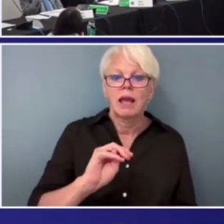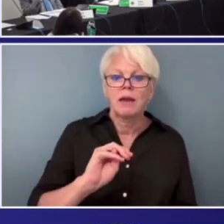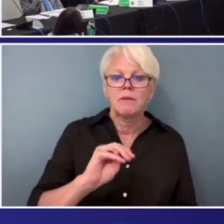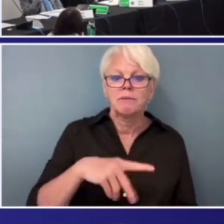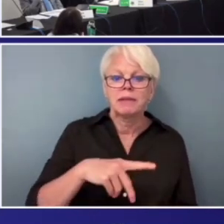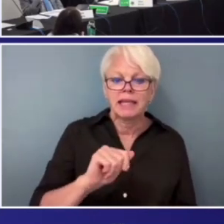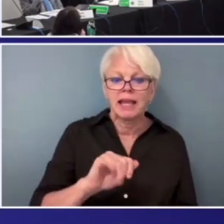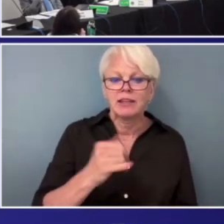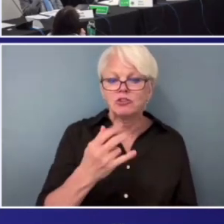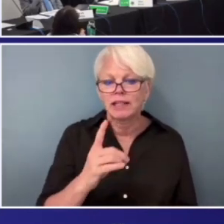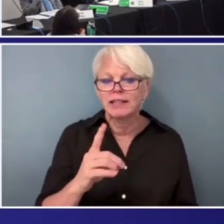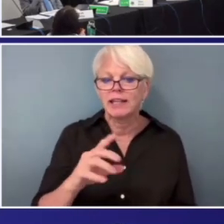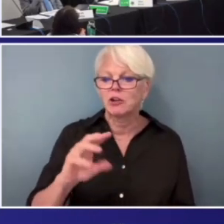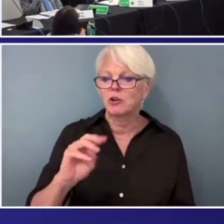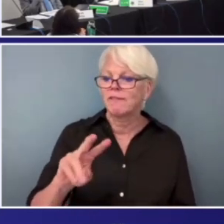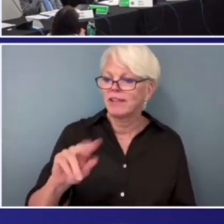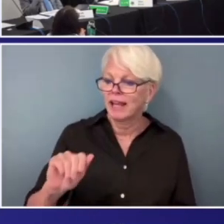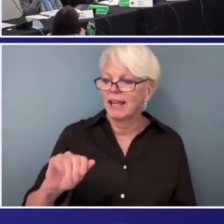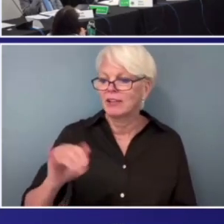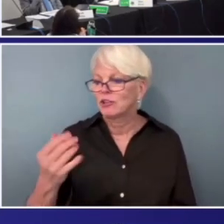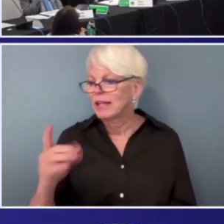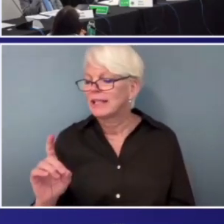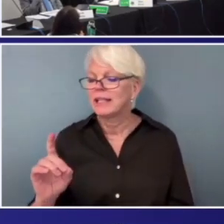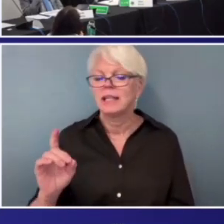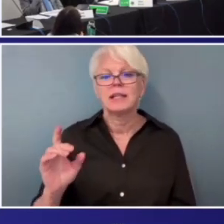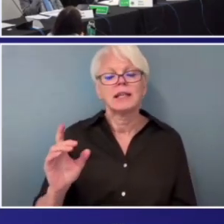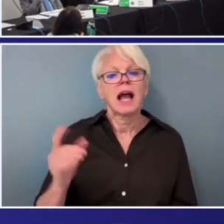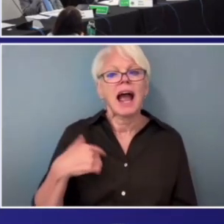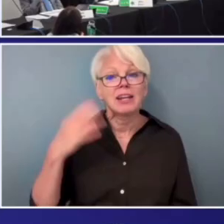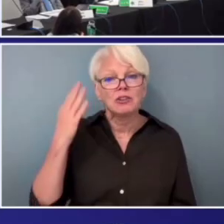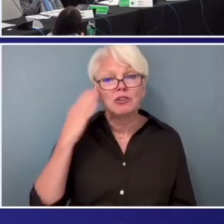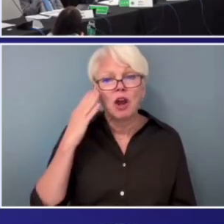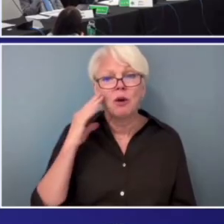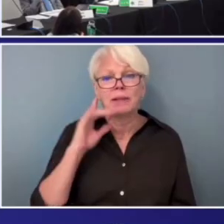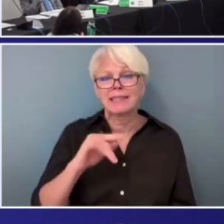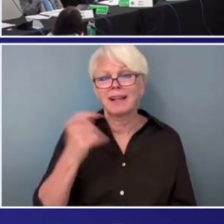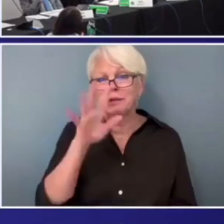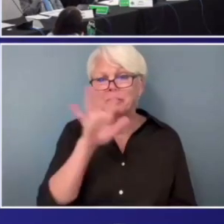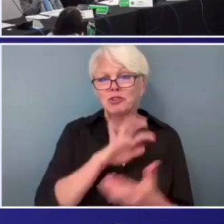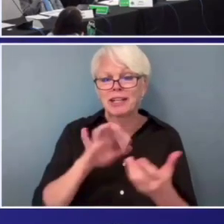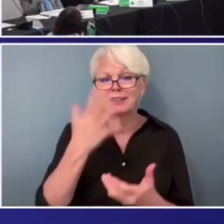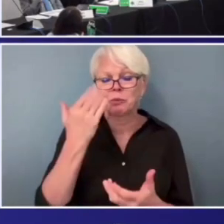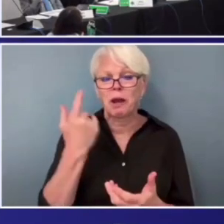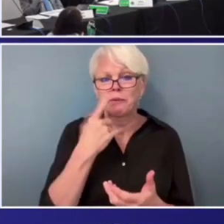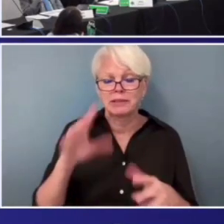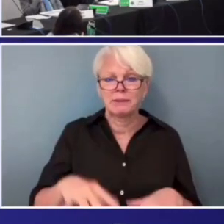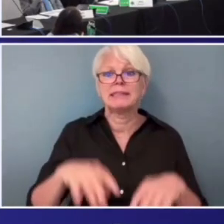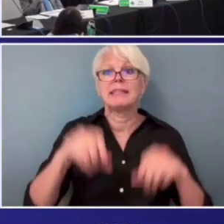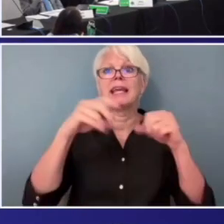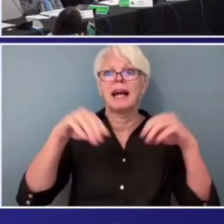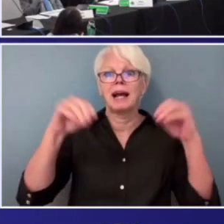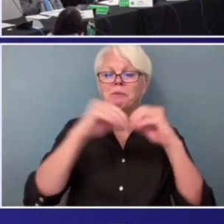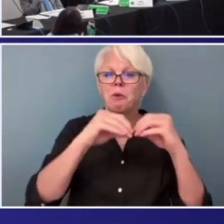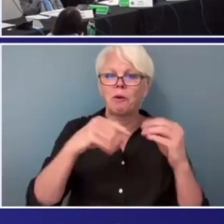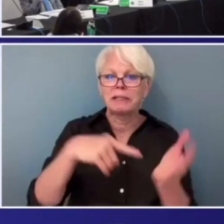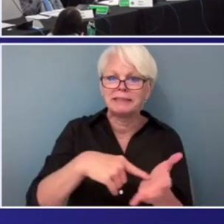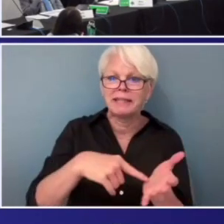And I know that sounds a little crazy. Because why would somebody take on a lot more debt and be in school? But I do think there's a relatively large